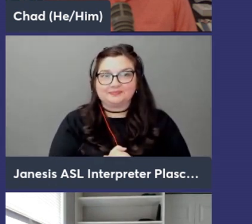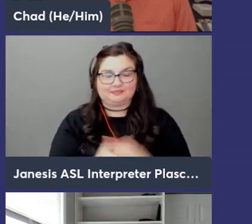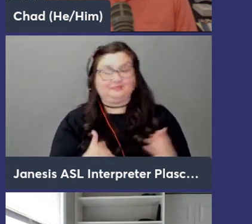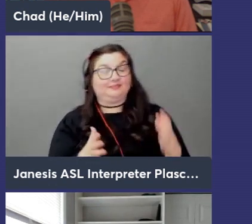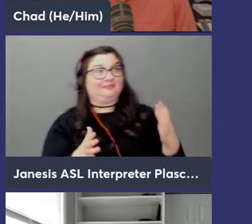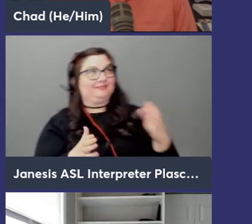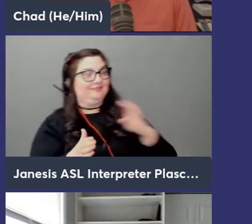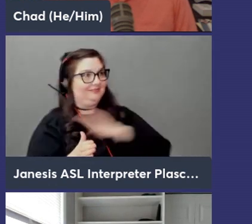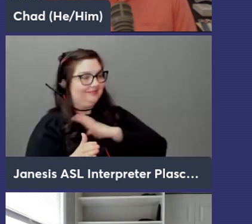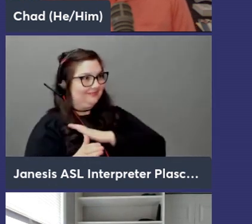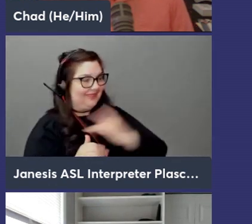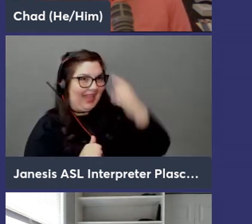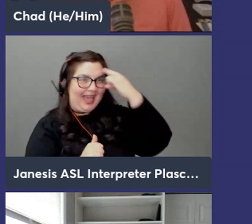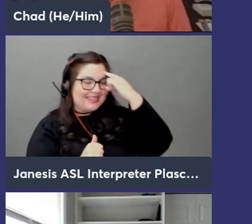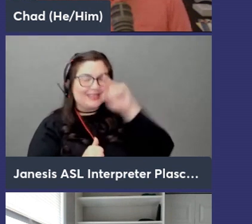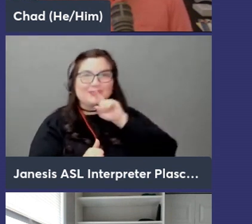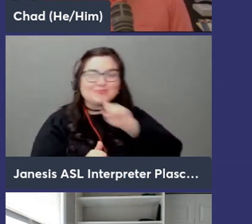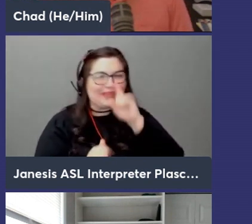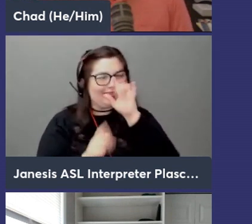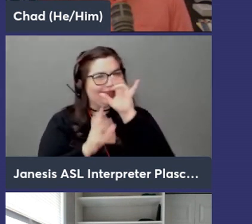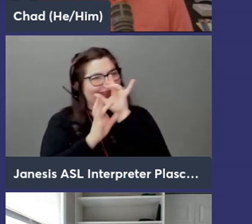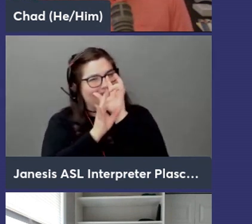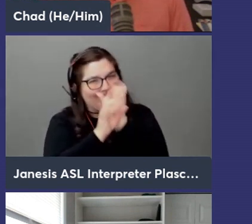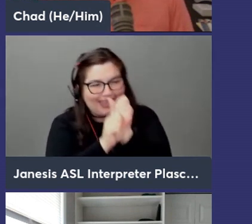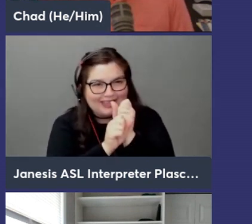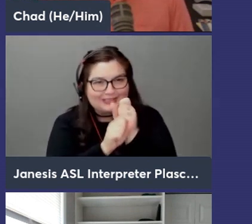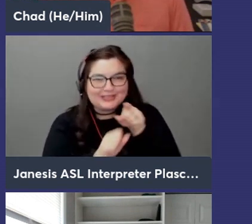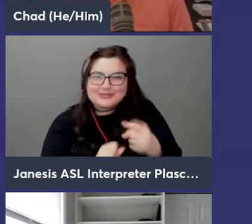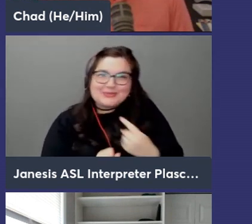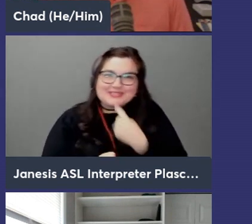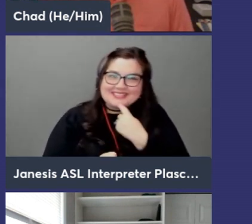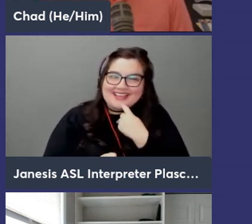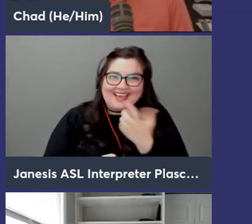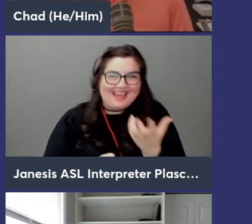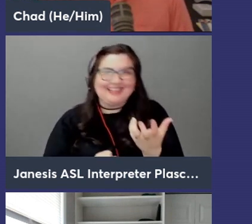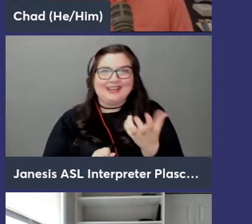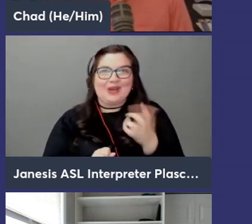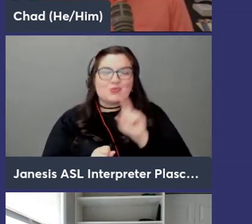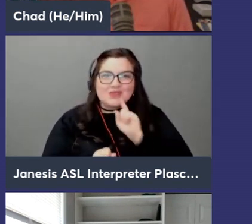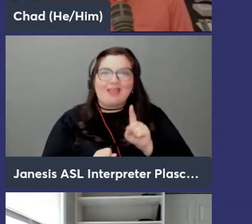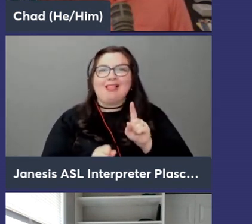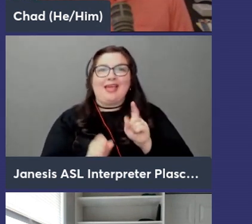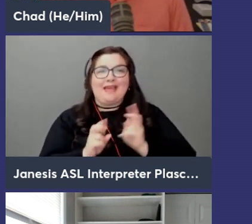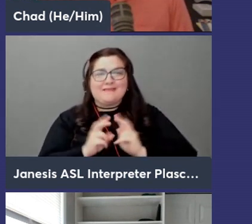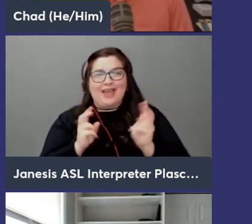I think this is very super interesting because just like you said, this is a very complex, hard problem,